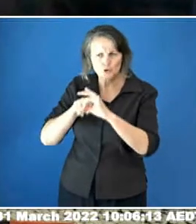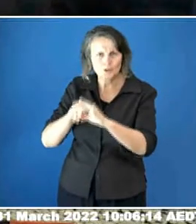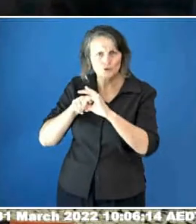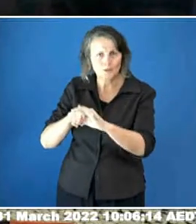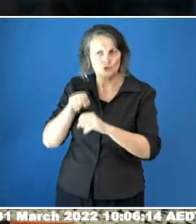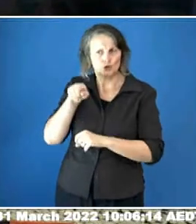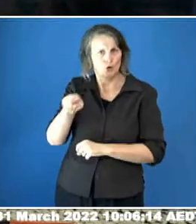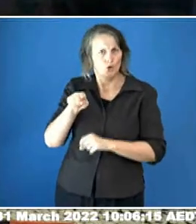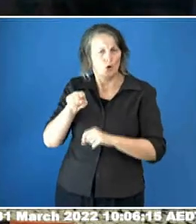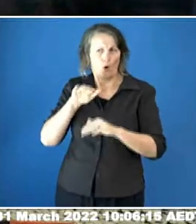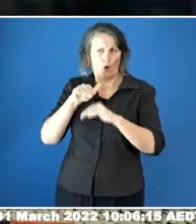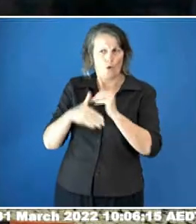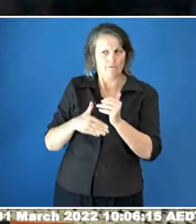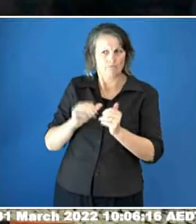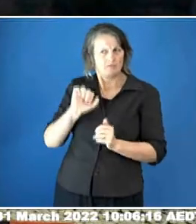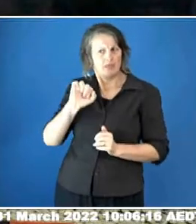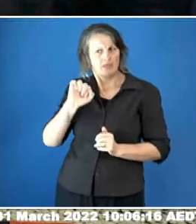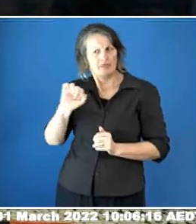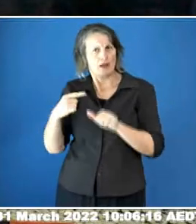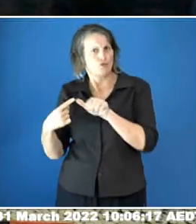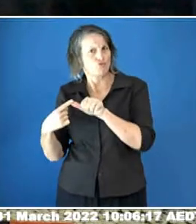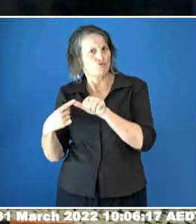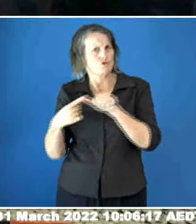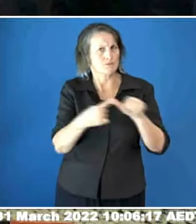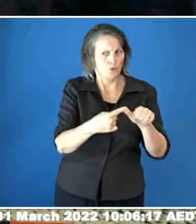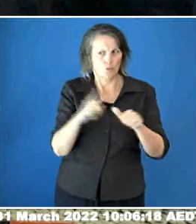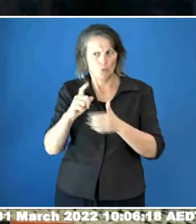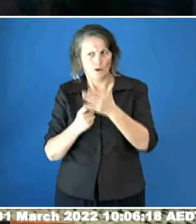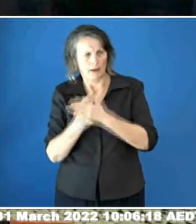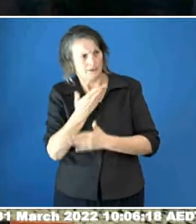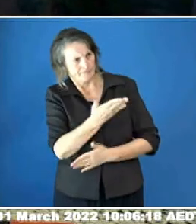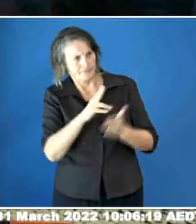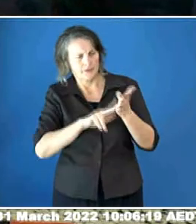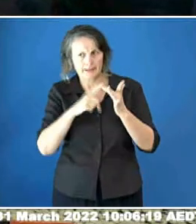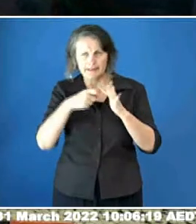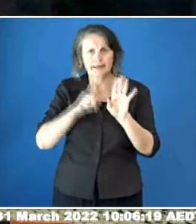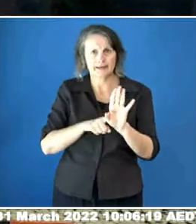responded to the assault on Niky.